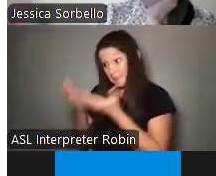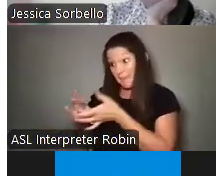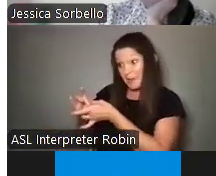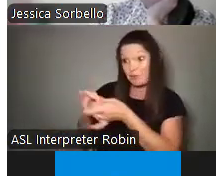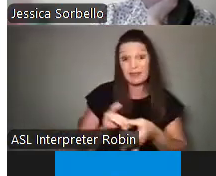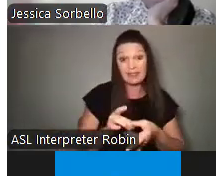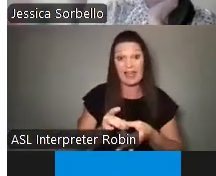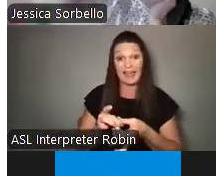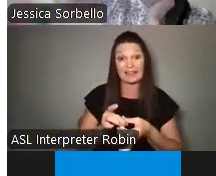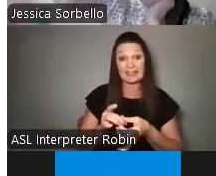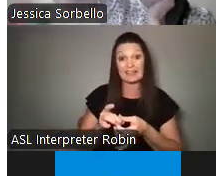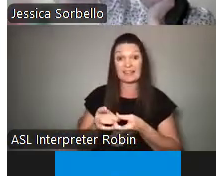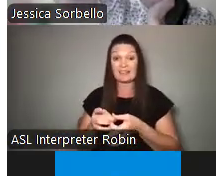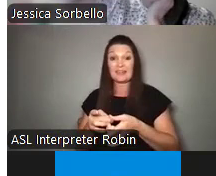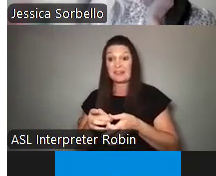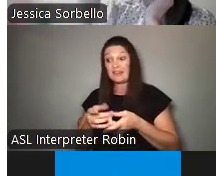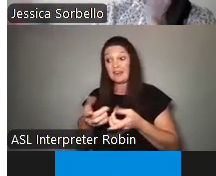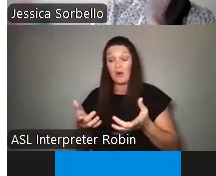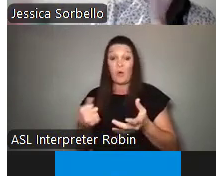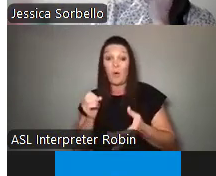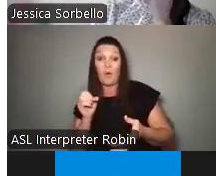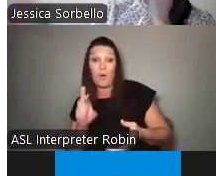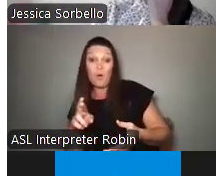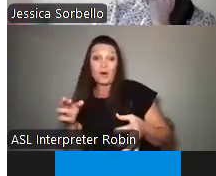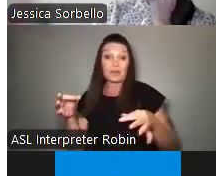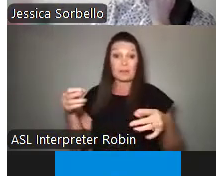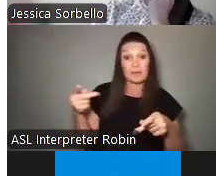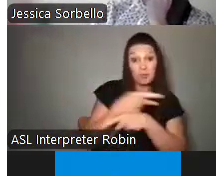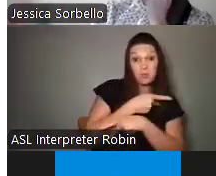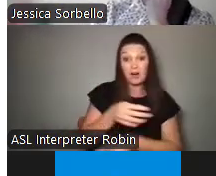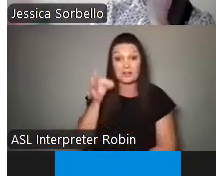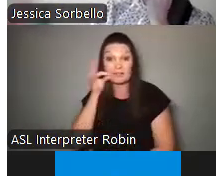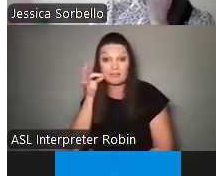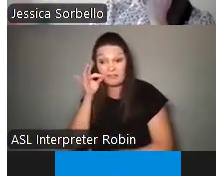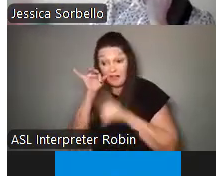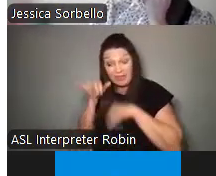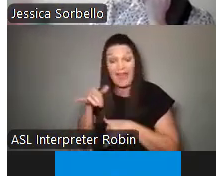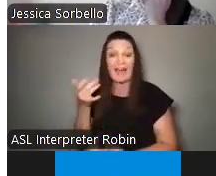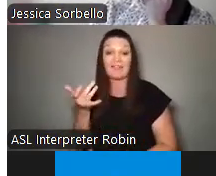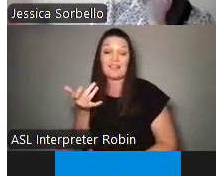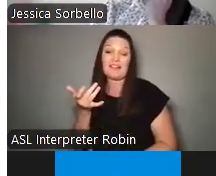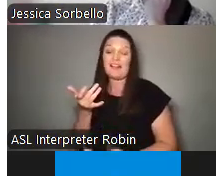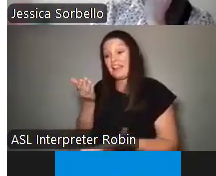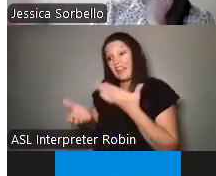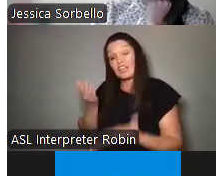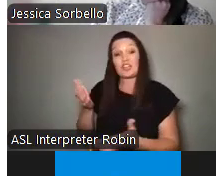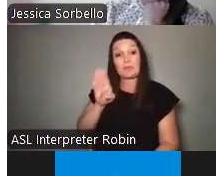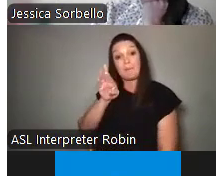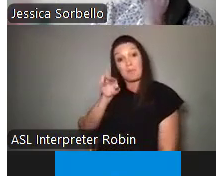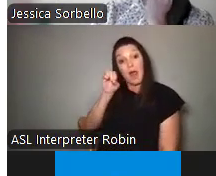It could be bronchitis from over work. Get it taken care of because it will ge